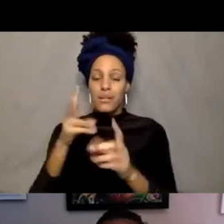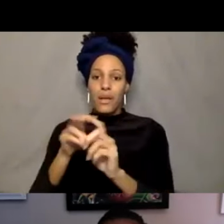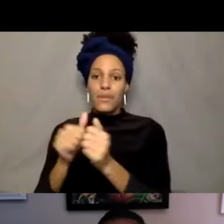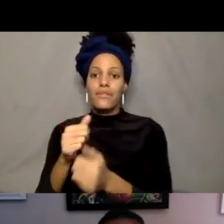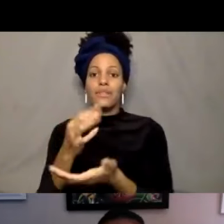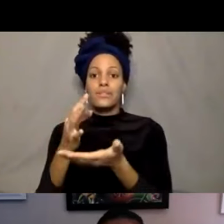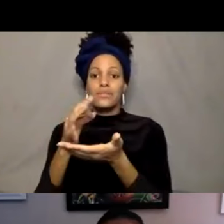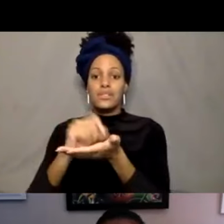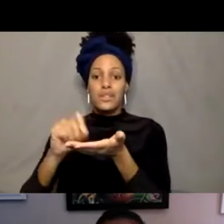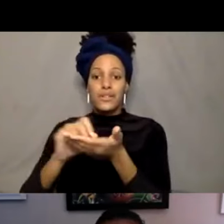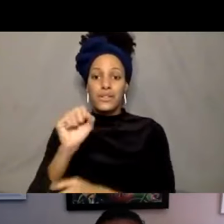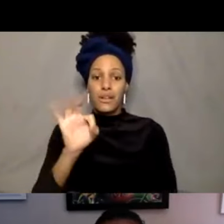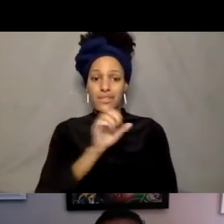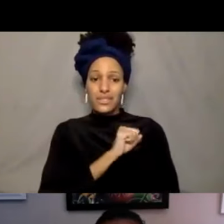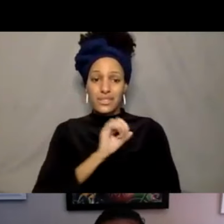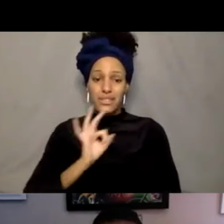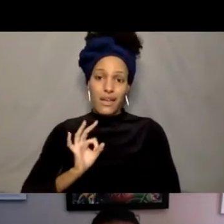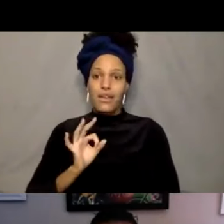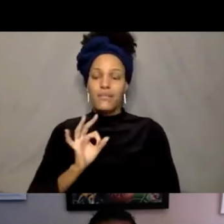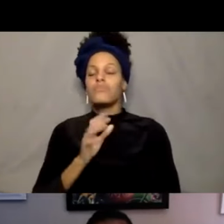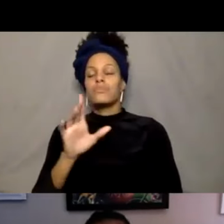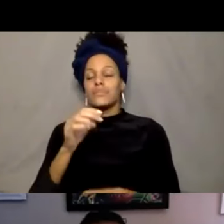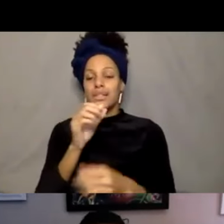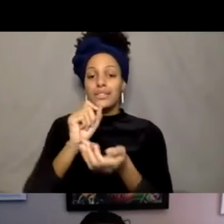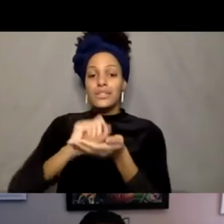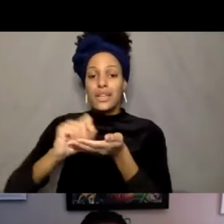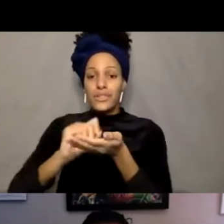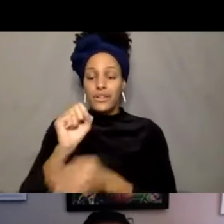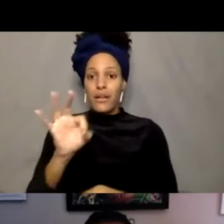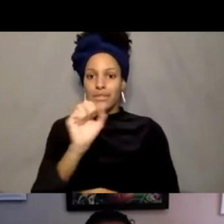as a nonprofit organization. Groups that are fiscally-sponsored